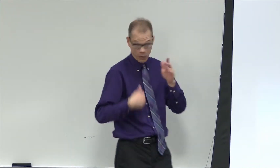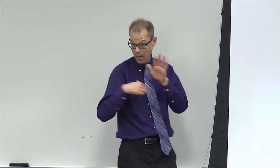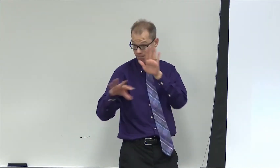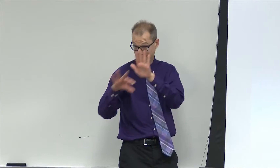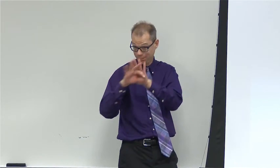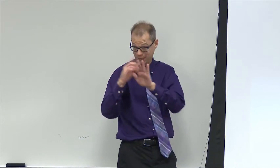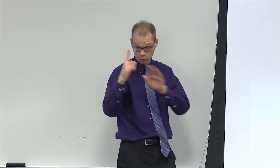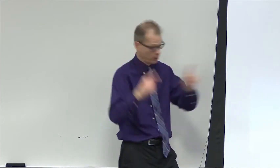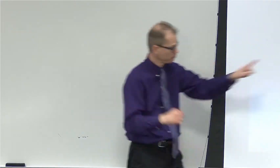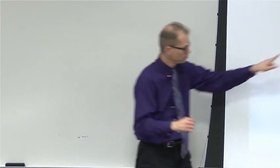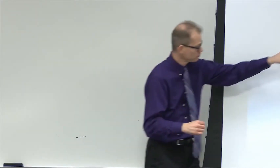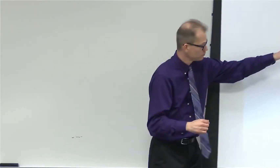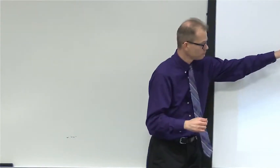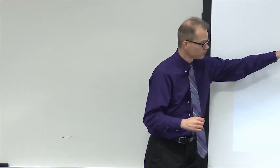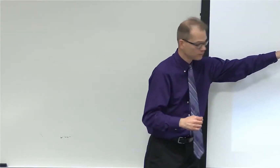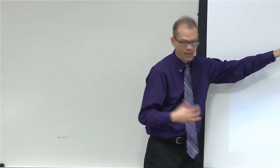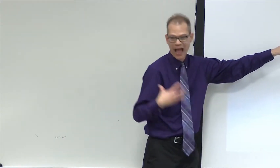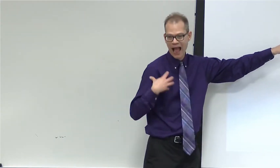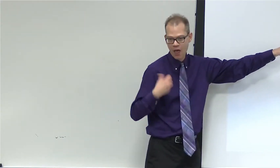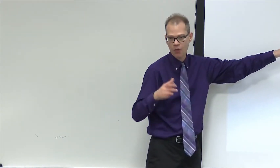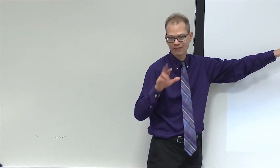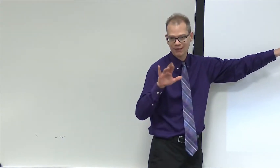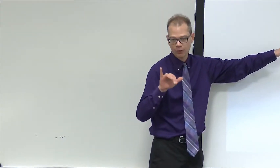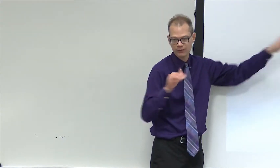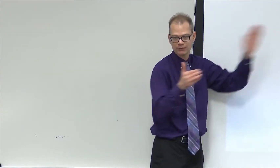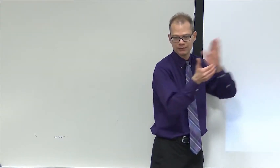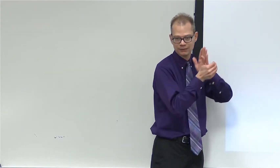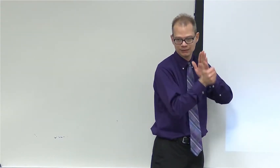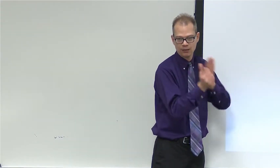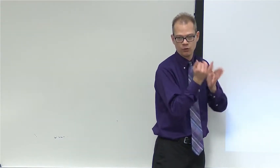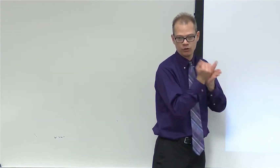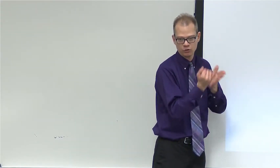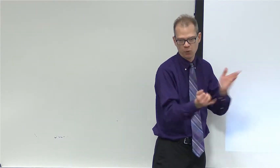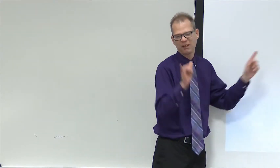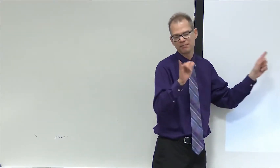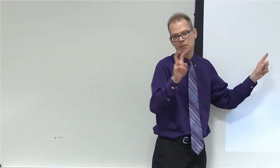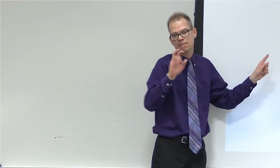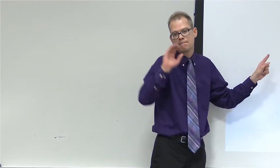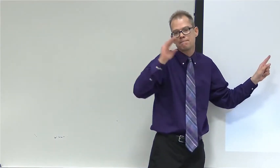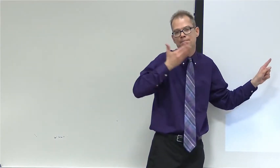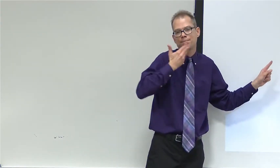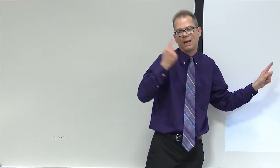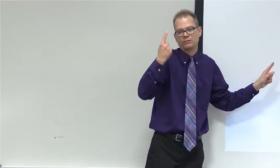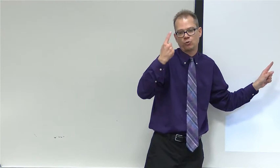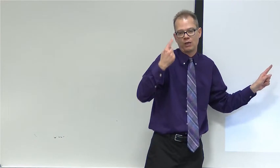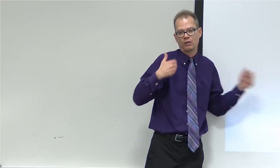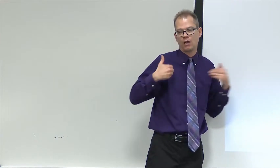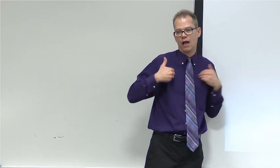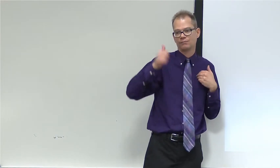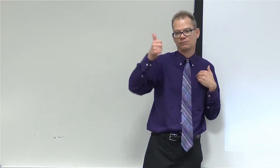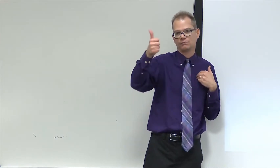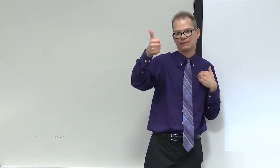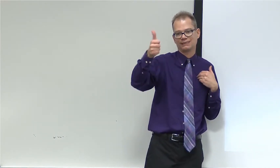Here's one that I chose-- the Health Literacy Skills Instrument. I considered that one the best one.